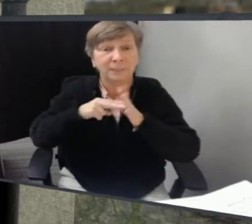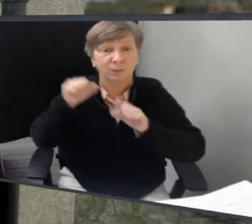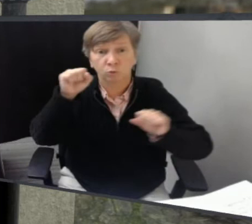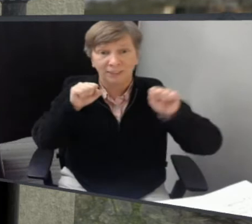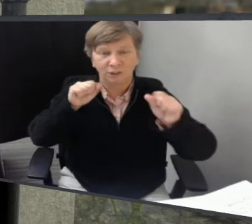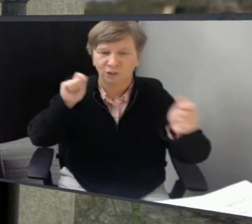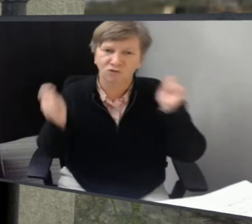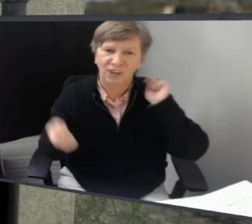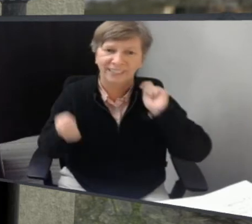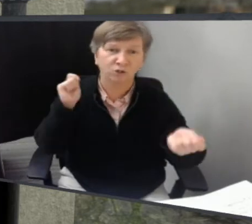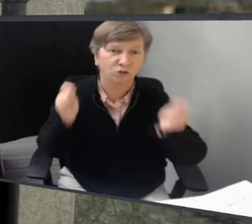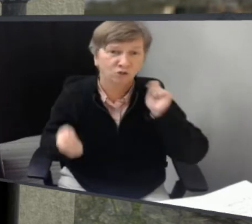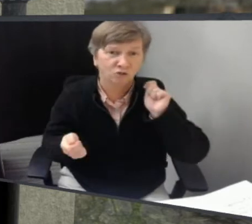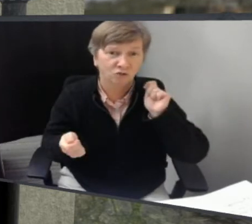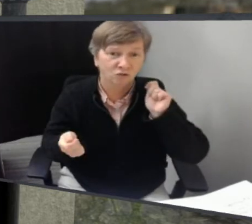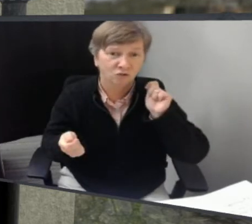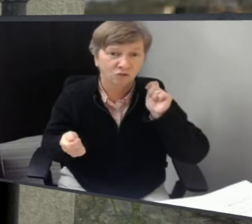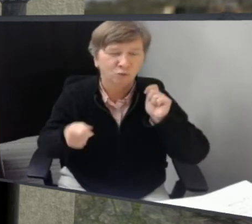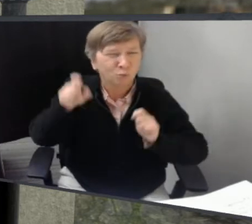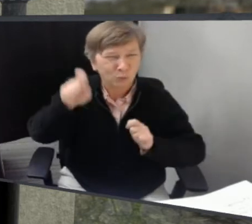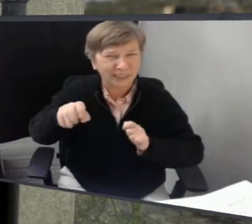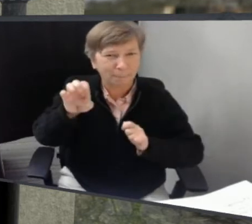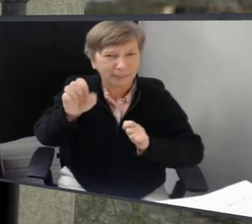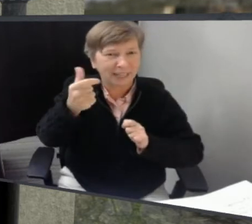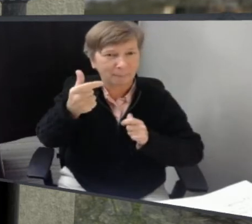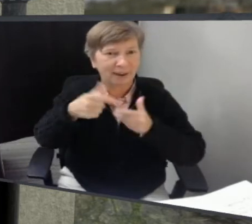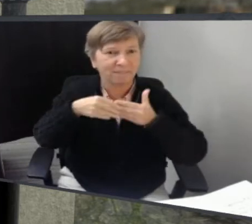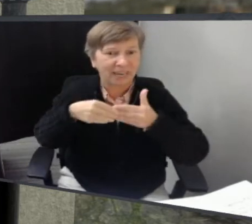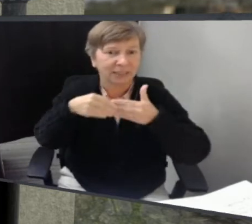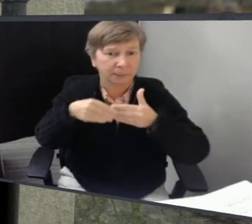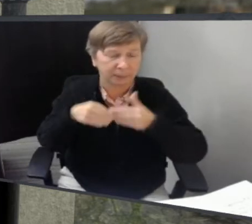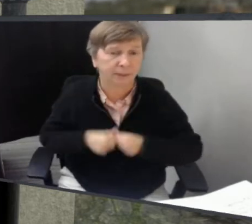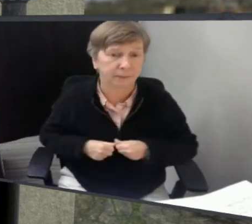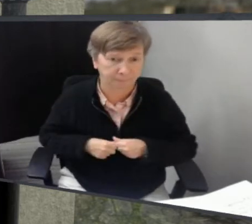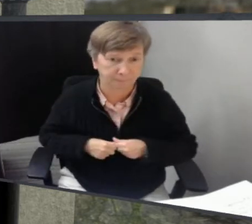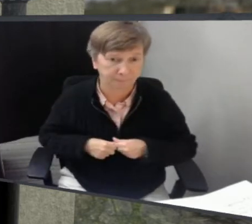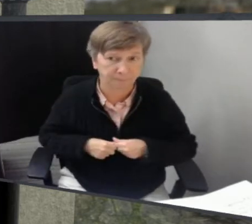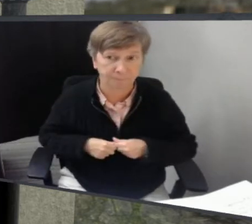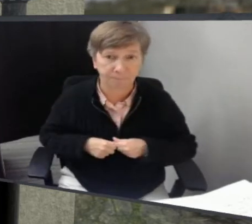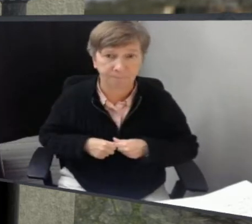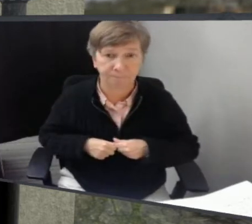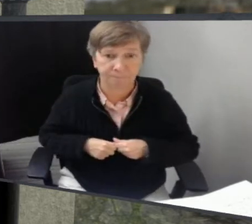might need more interpreters for that. But situations change, and strategies have to change